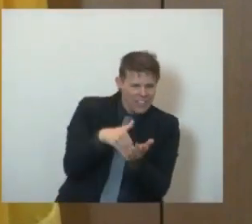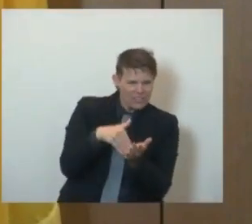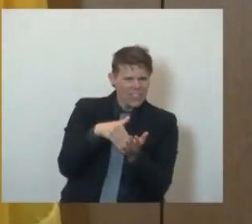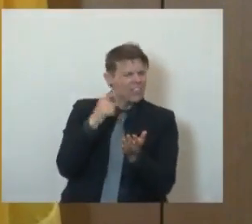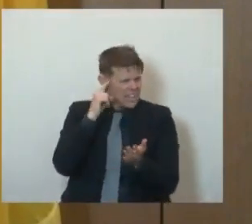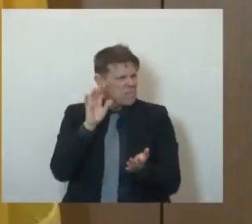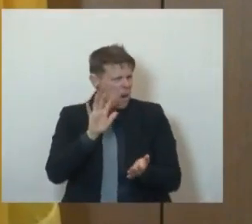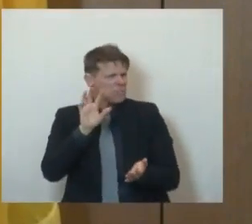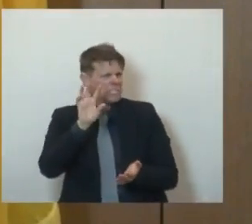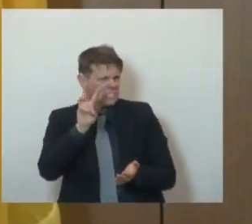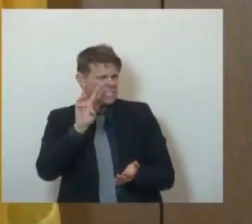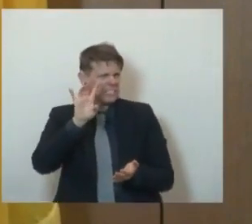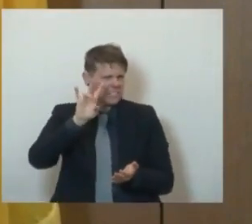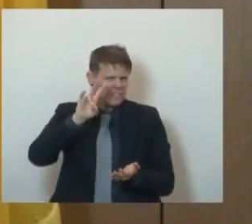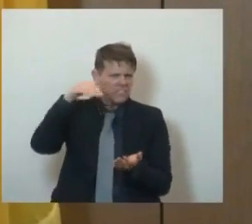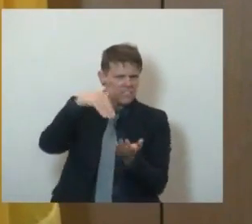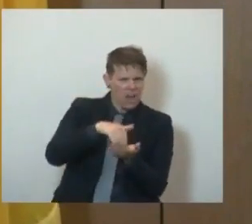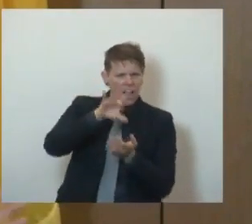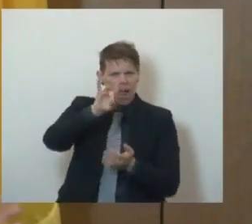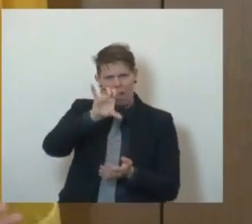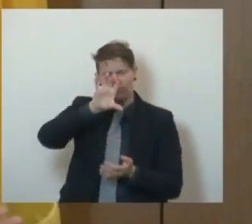SO WE’VE GOT WELL OVER 67,000 TEST.